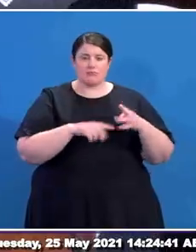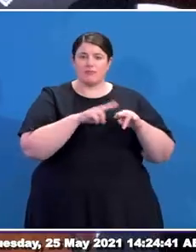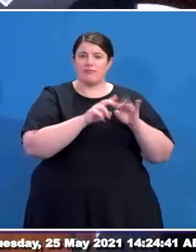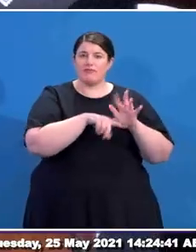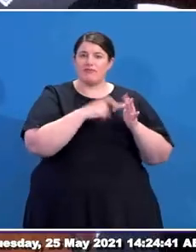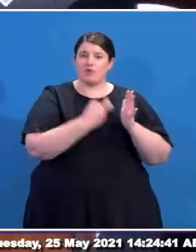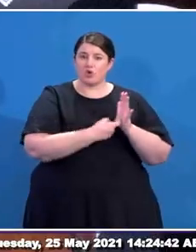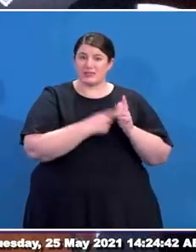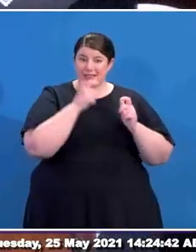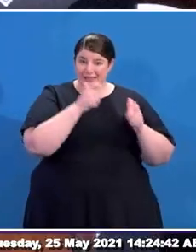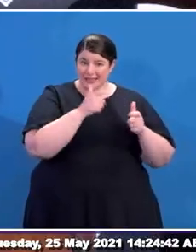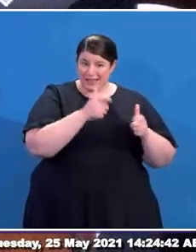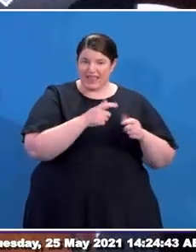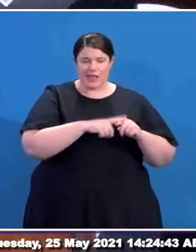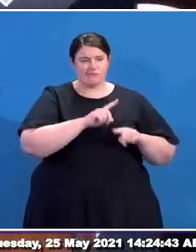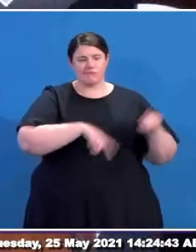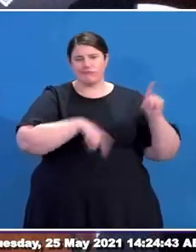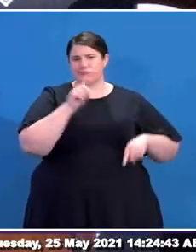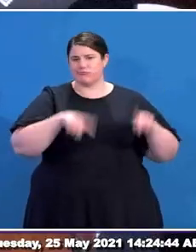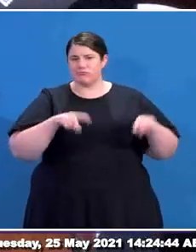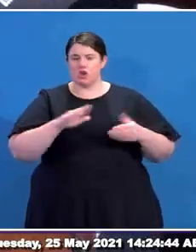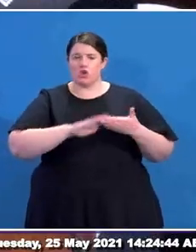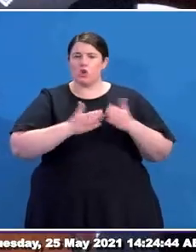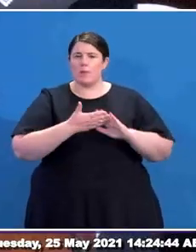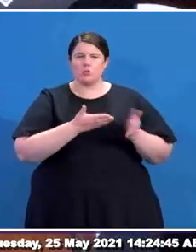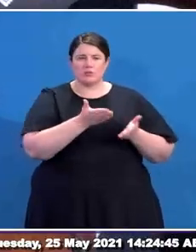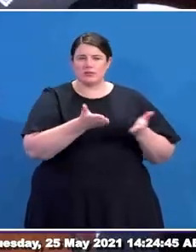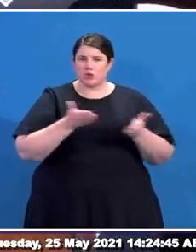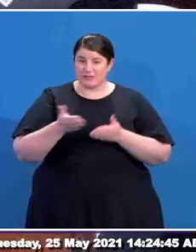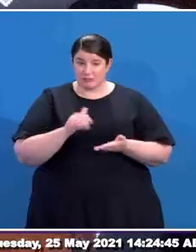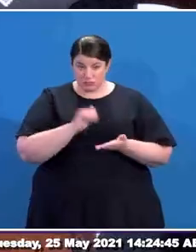And a range of family and community services. Yes.